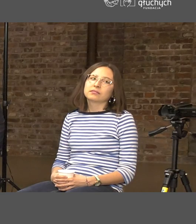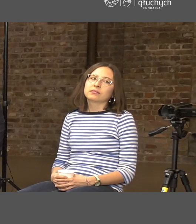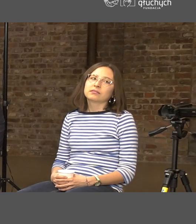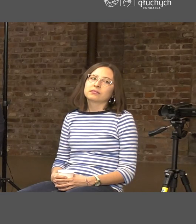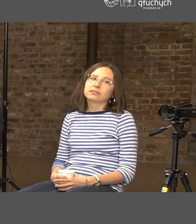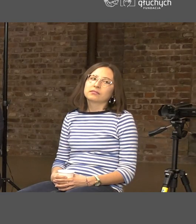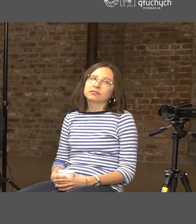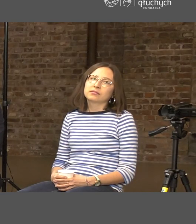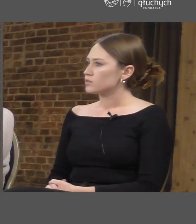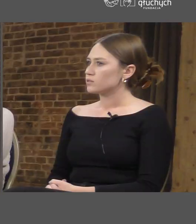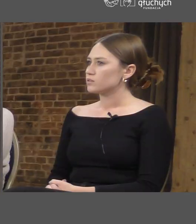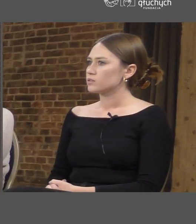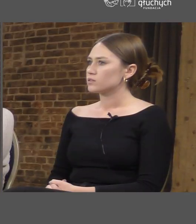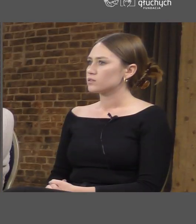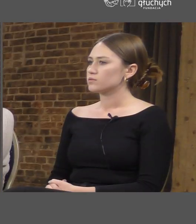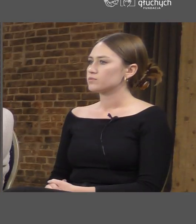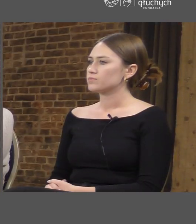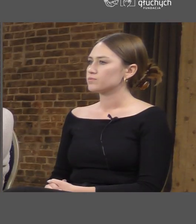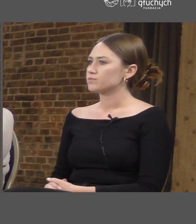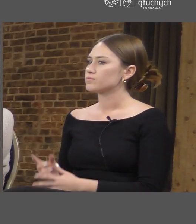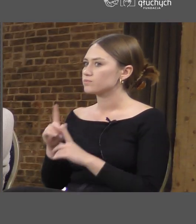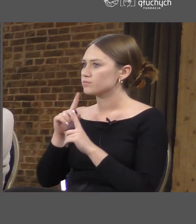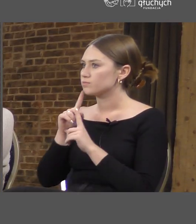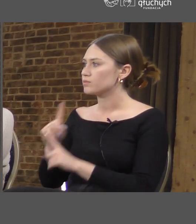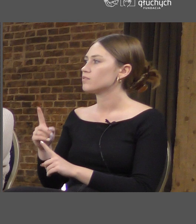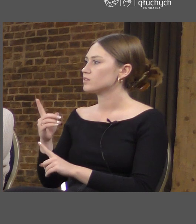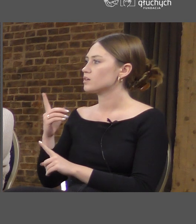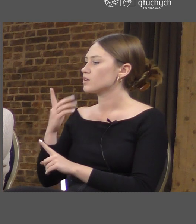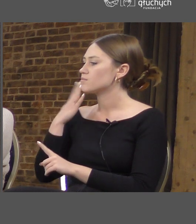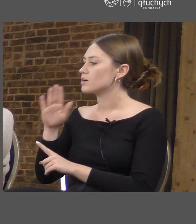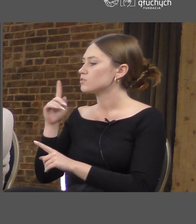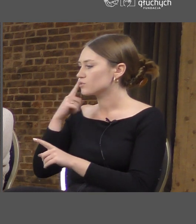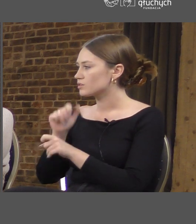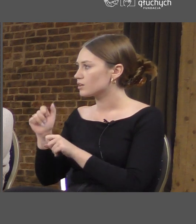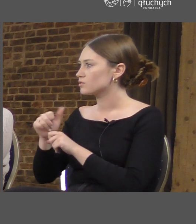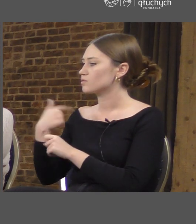[Tomasz]: Wait. Please. [Paulina]: Very often I have just I've encountered this kind of problem,